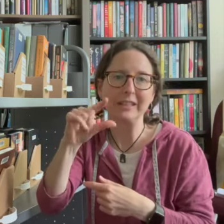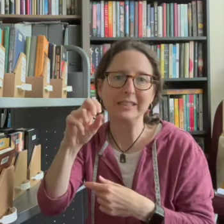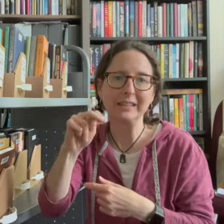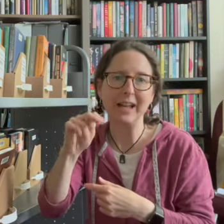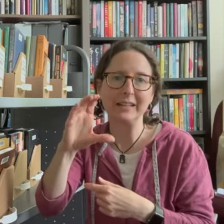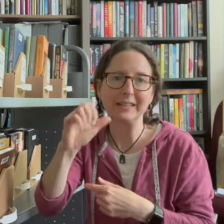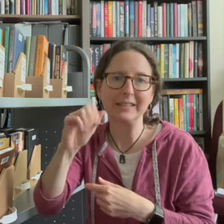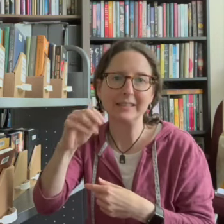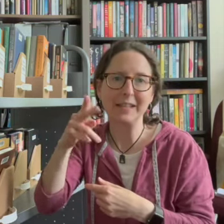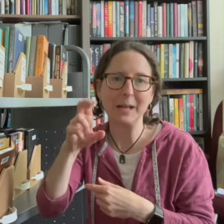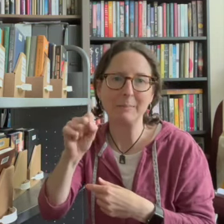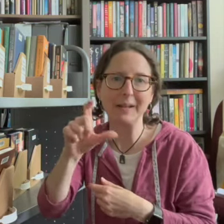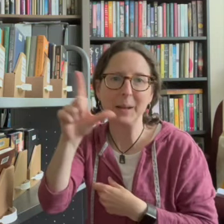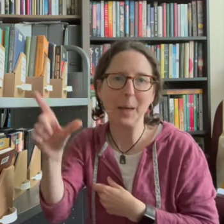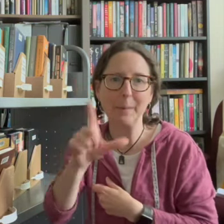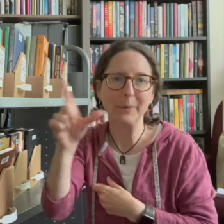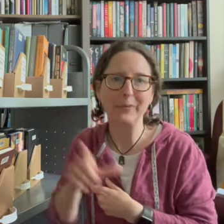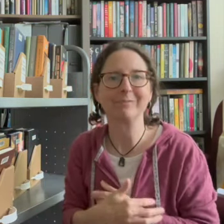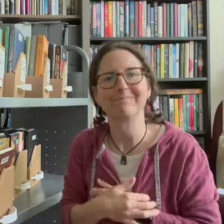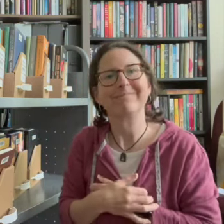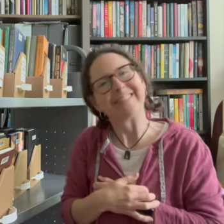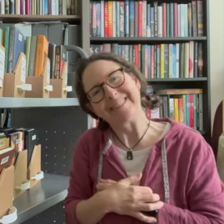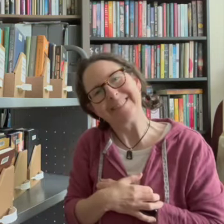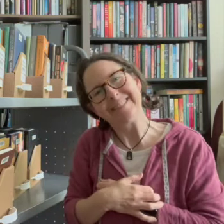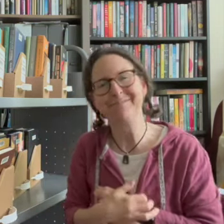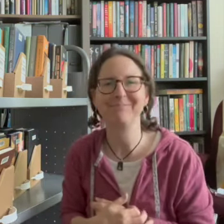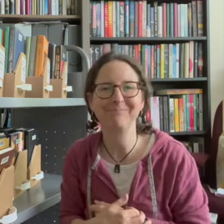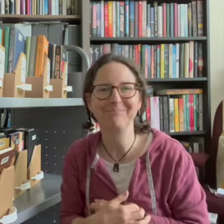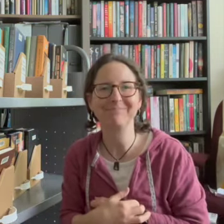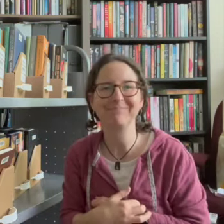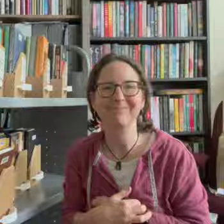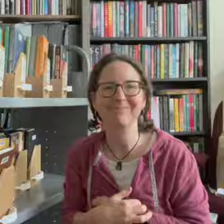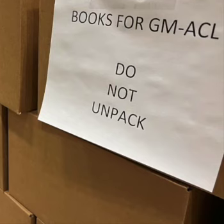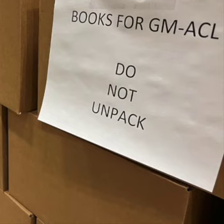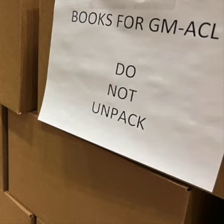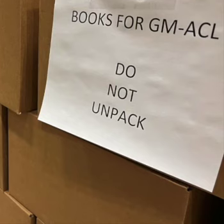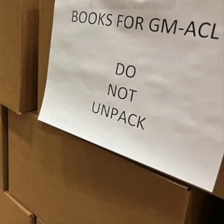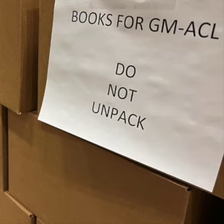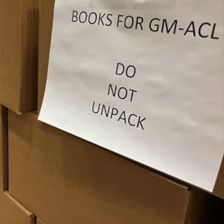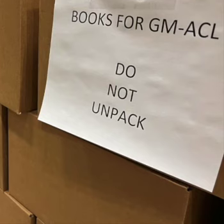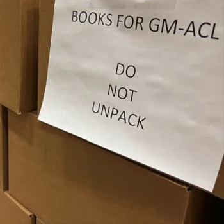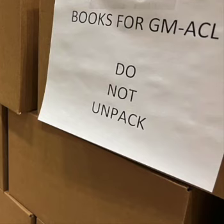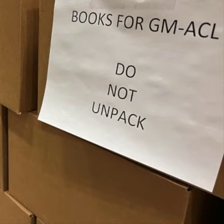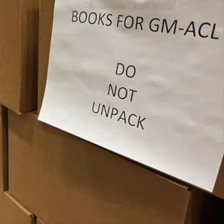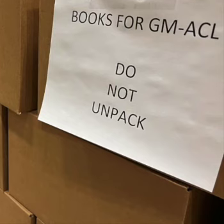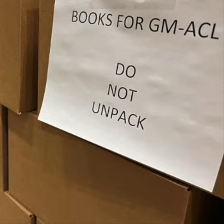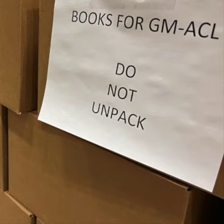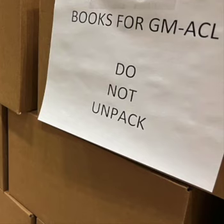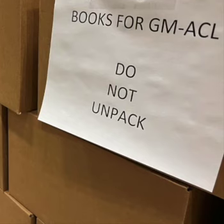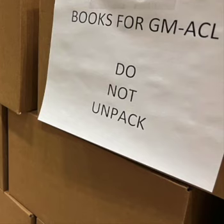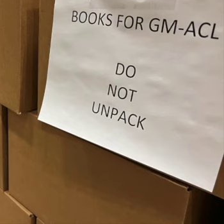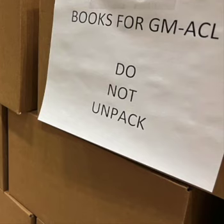need to pack the de-accession books and prepare them for shipment to arlington campus library